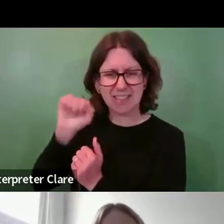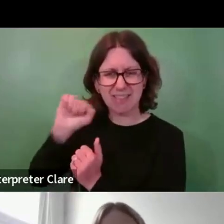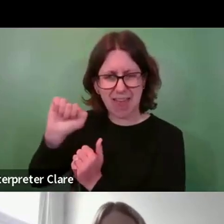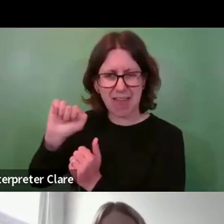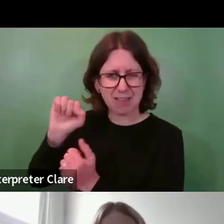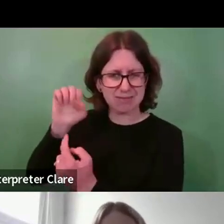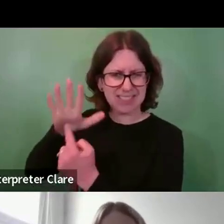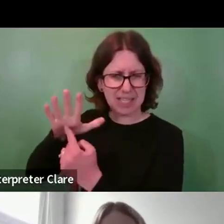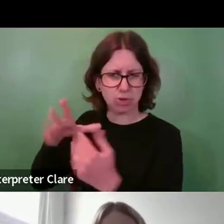as well, I'll add to that in.